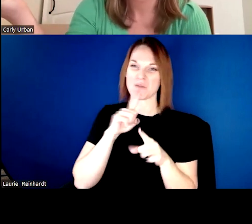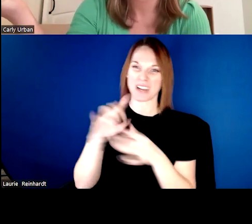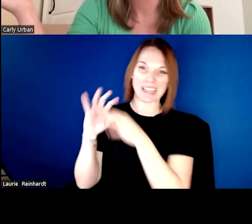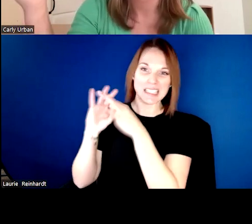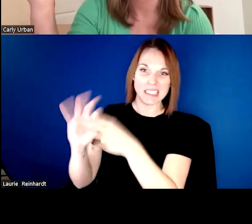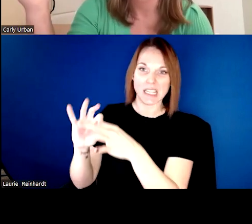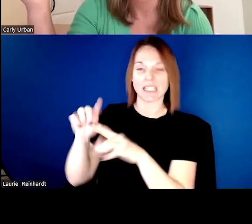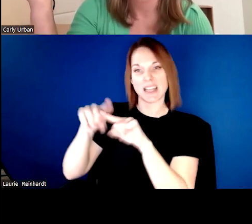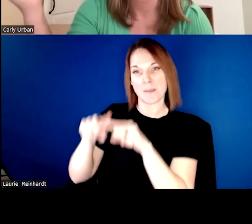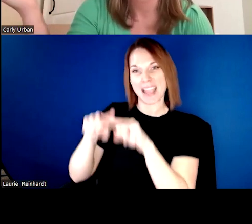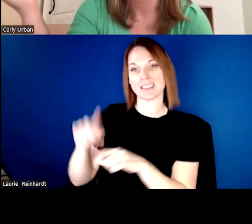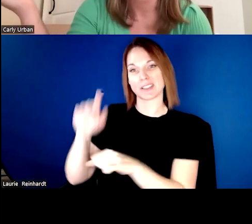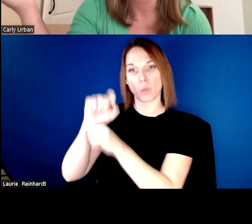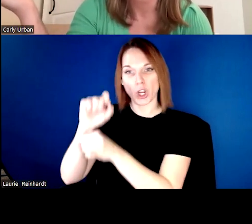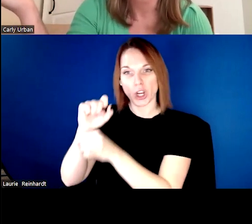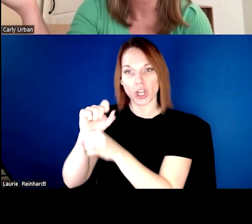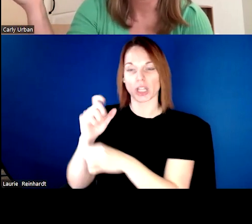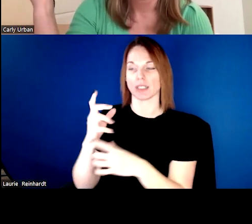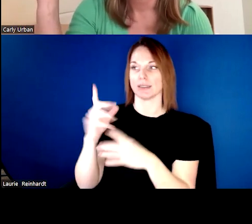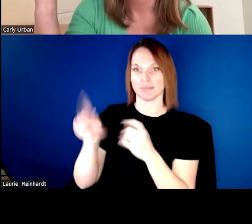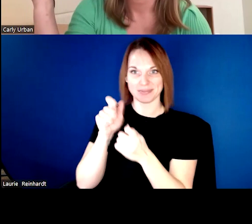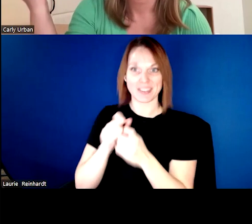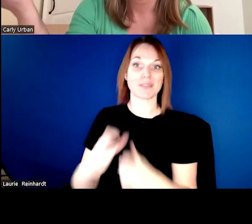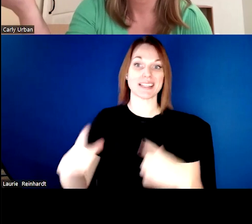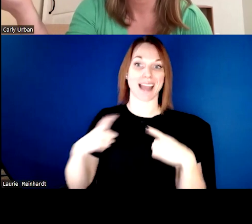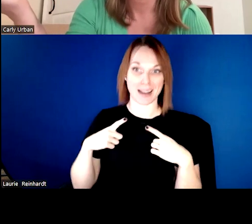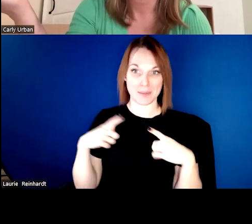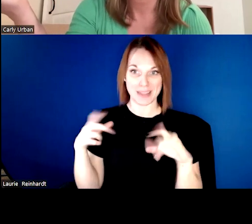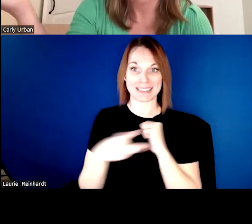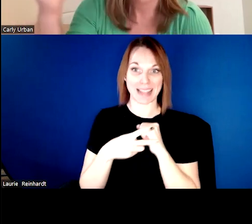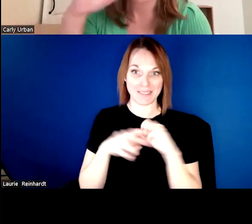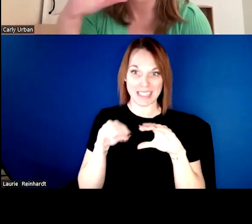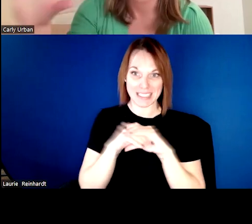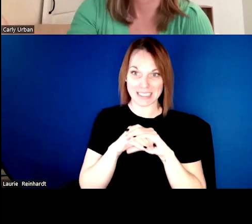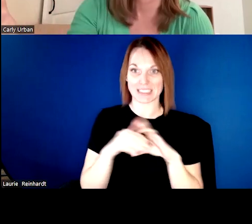particularly in particular retirement savings that we're not really seeing anything on